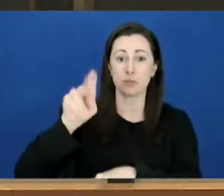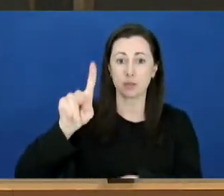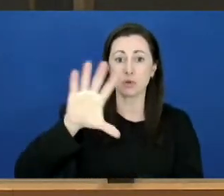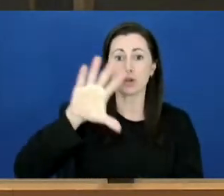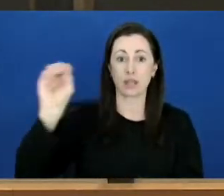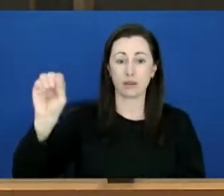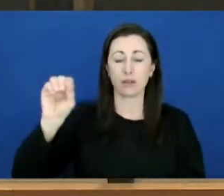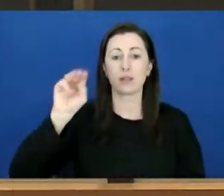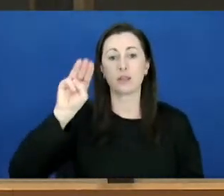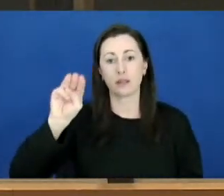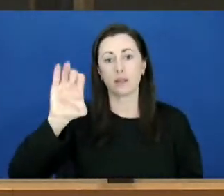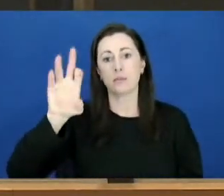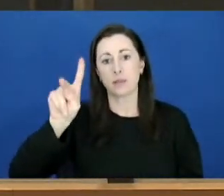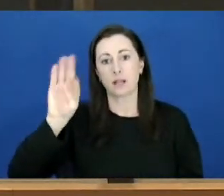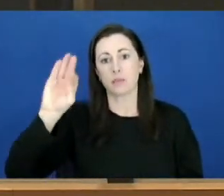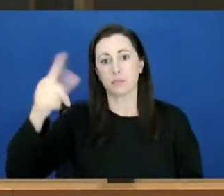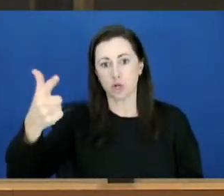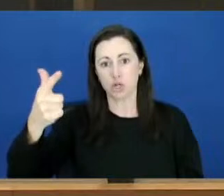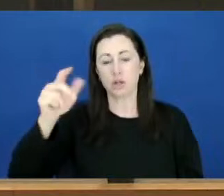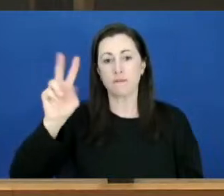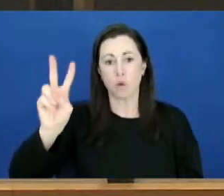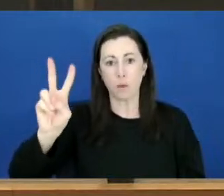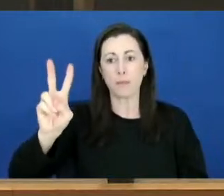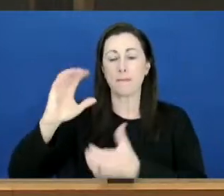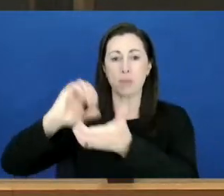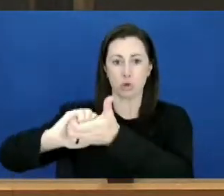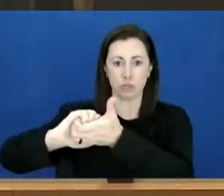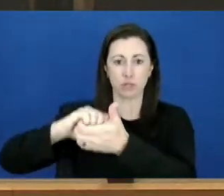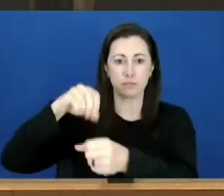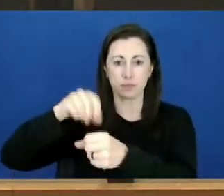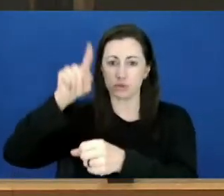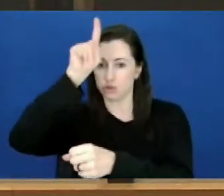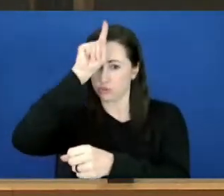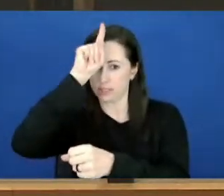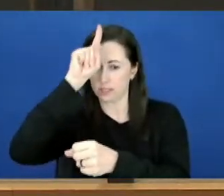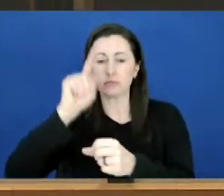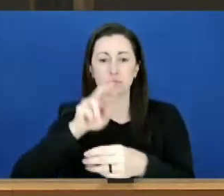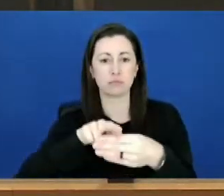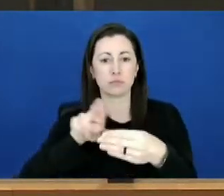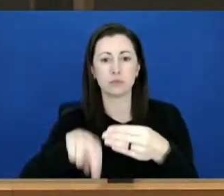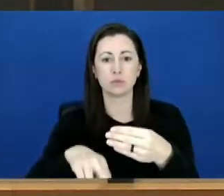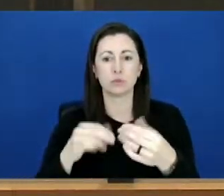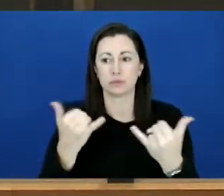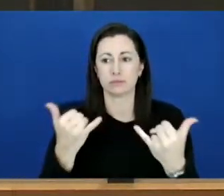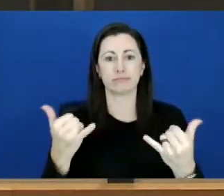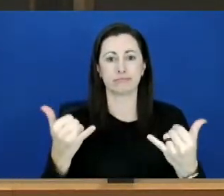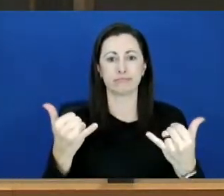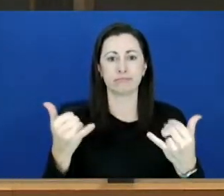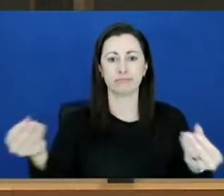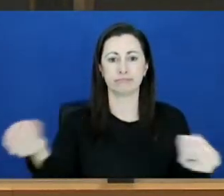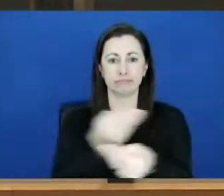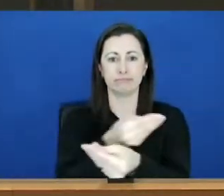31 YEARS AGO, TO ESTABLISH THE